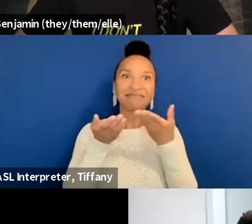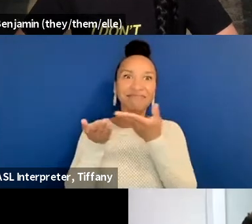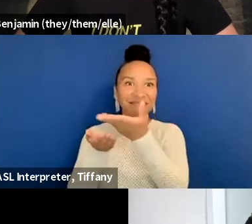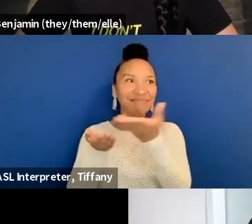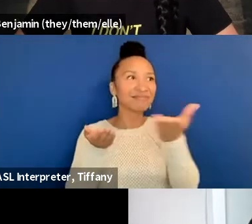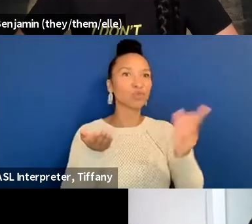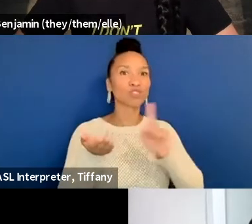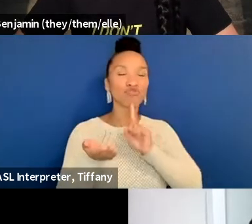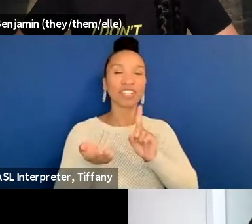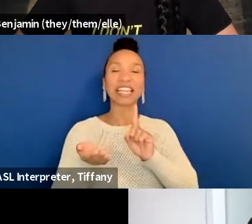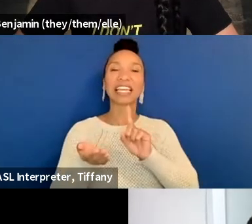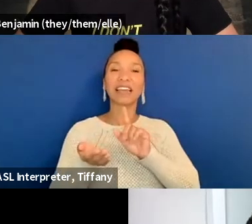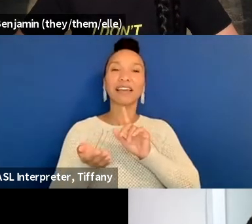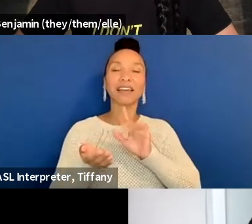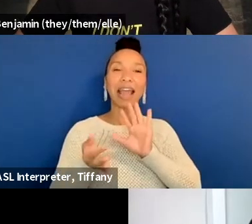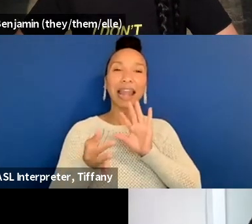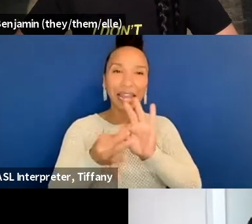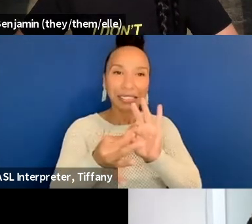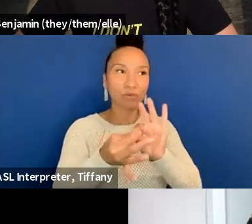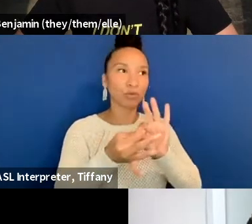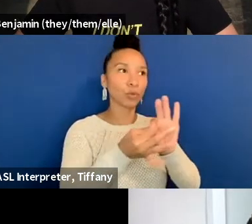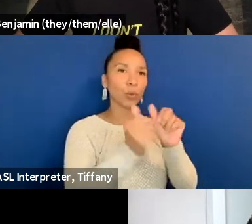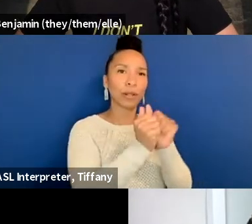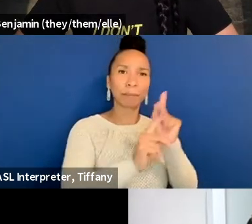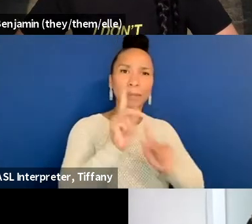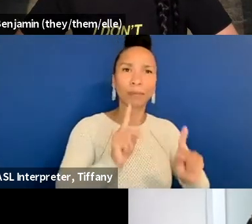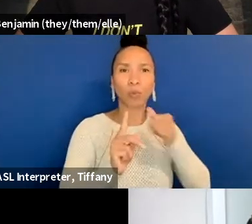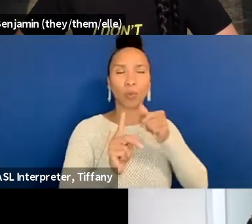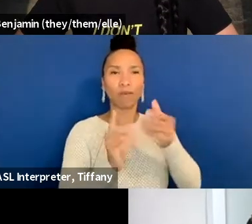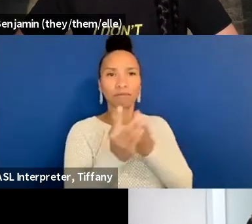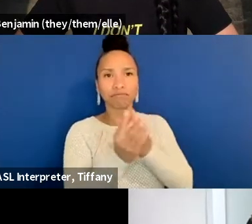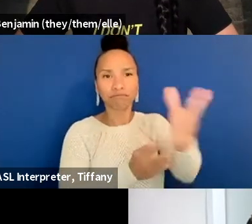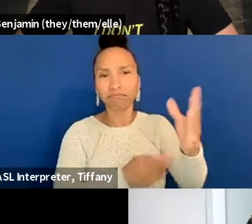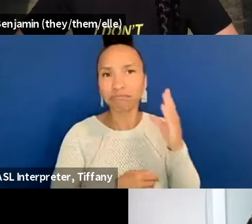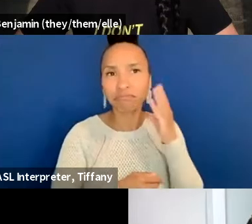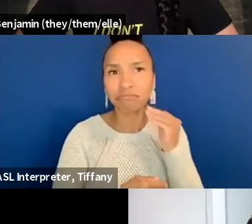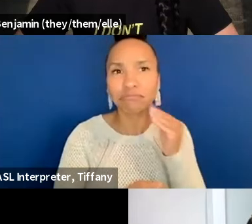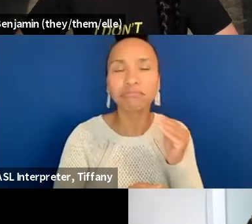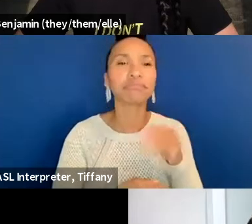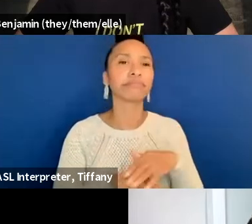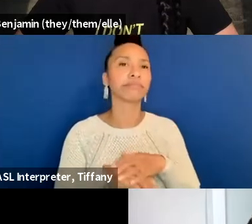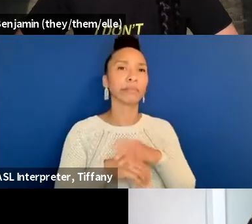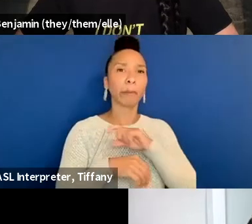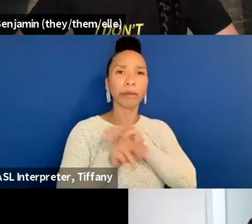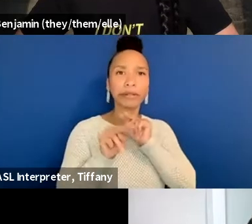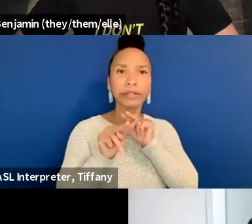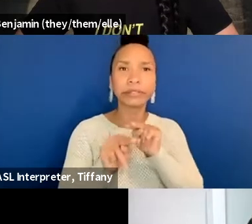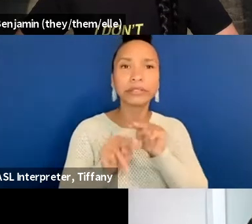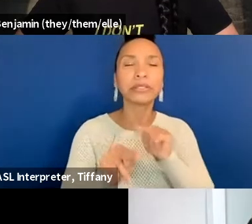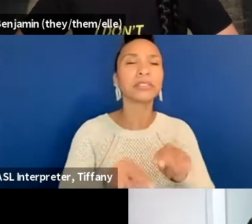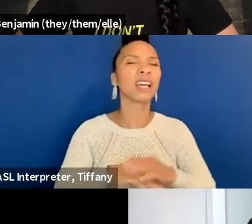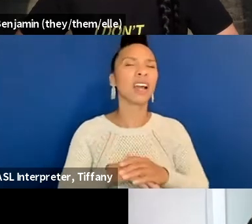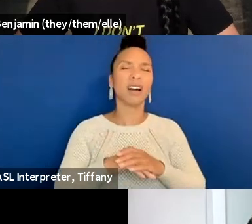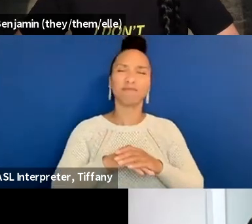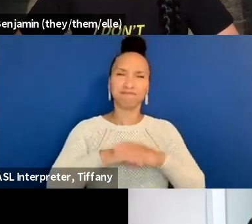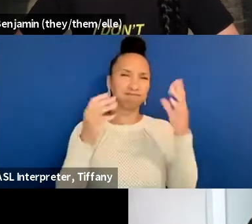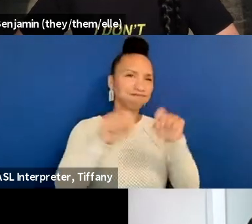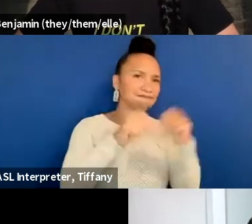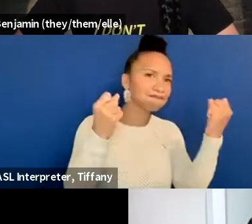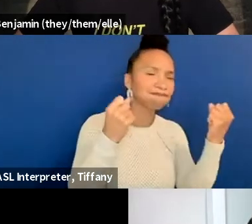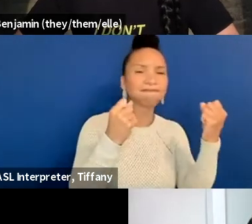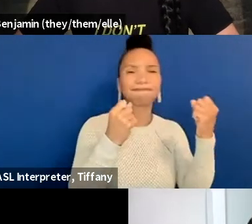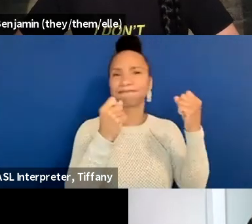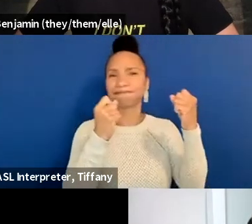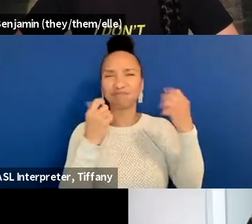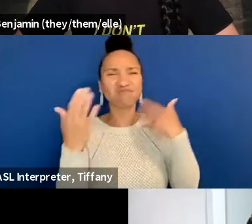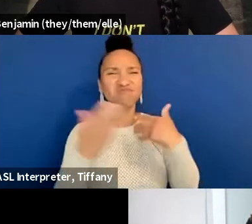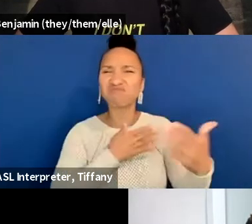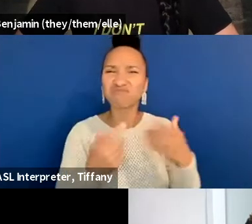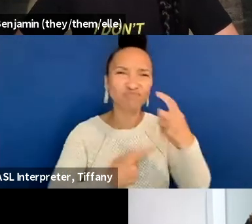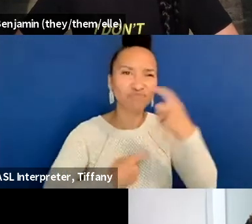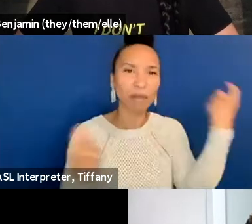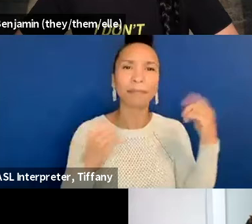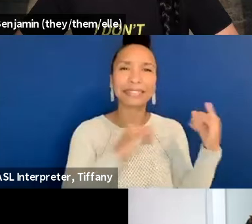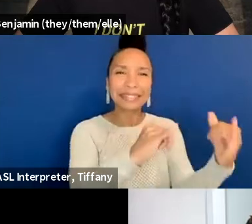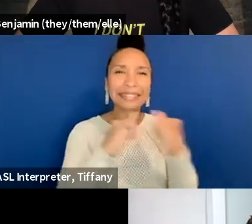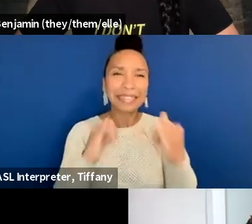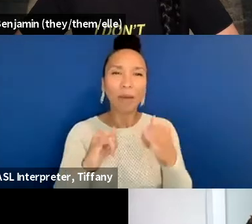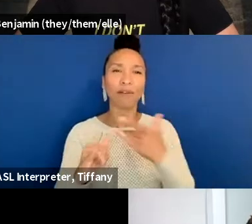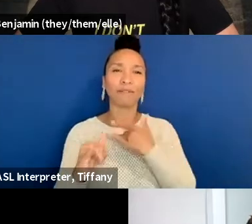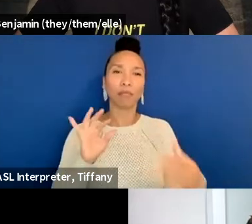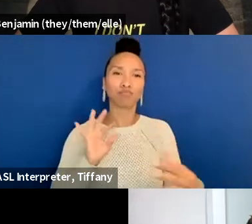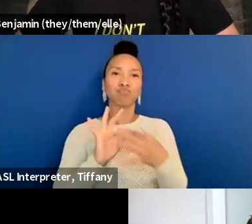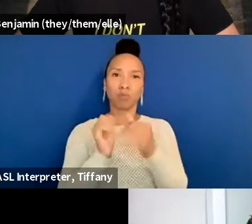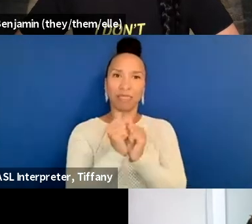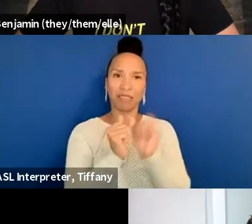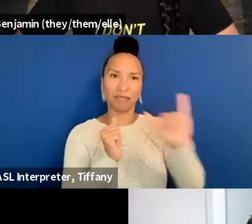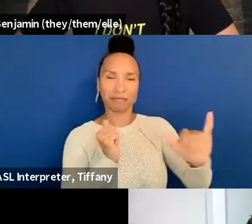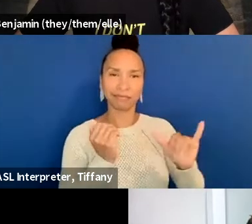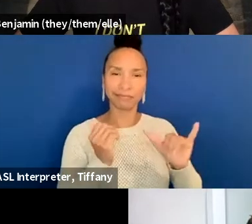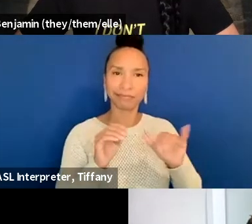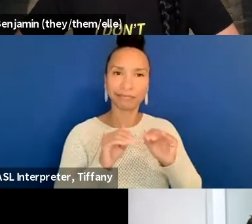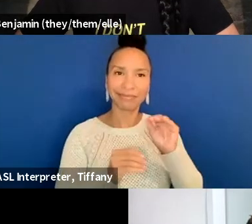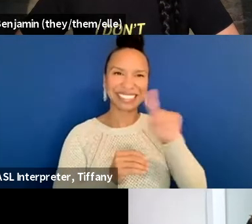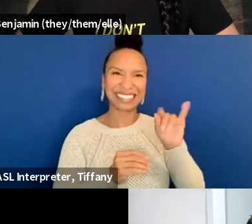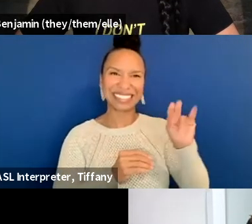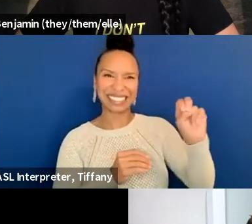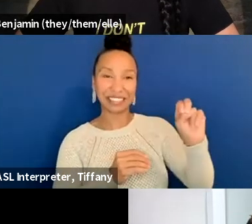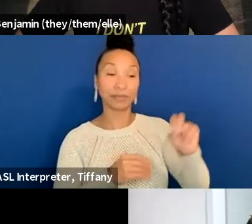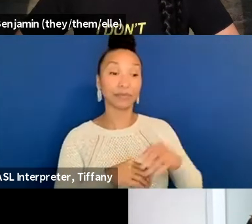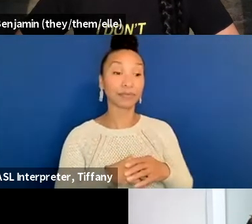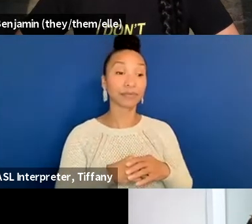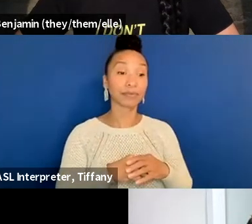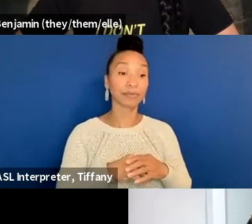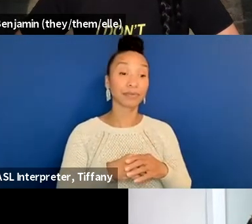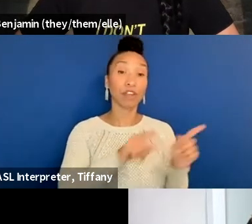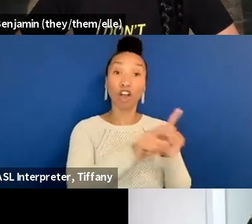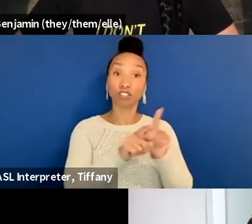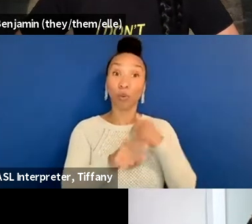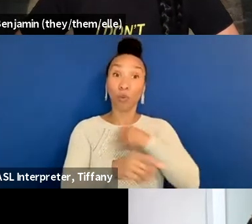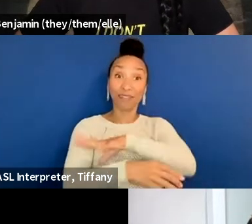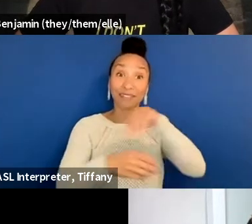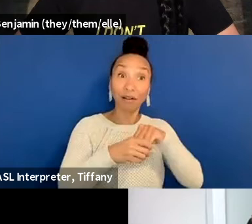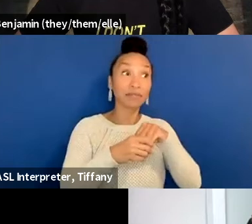Benjamin (they/them/elle): it's been often remarked recently within Community spaces, that we are a part of that we were never supposed to know each other, and I think that is is a huge reason why we wanted a physical something to be out there, amidst all of the dearth of.